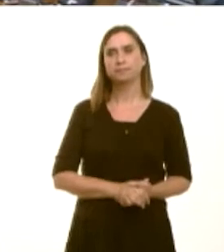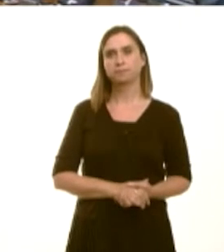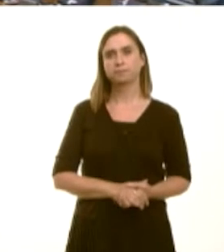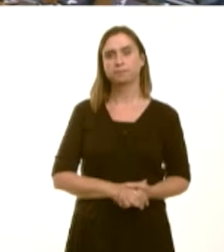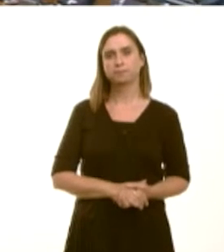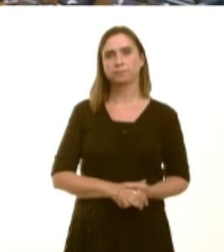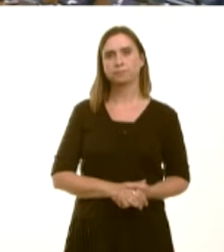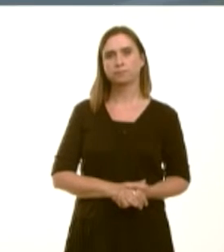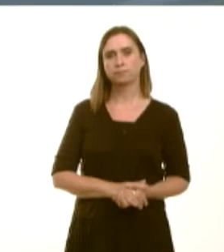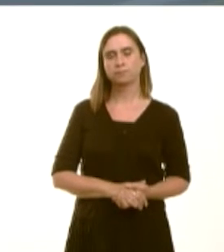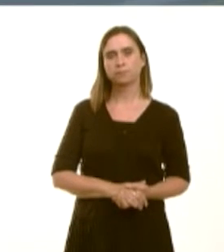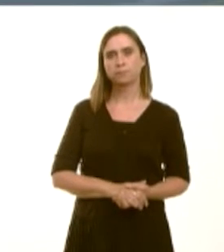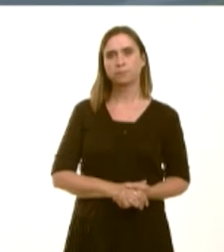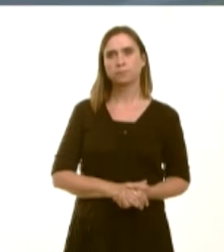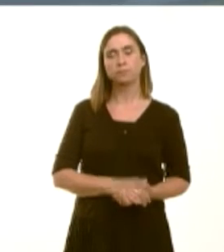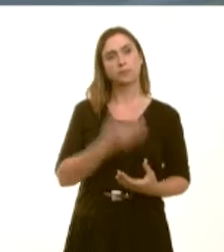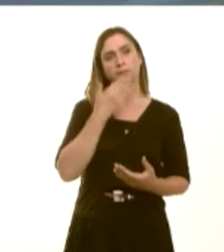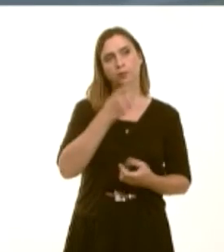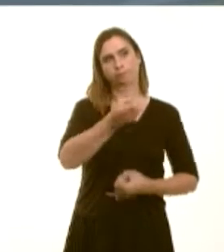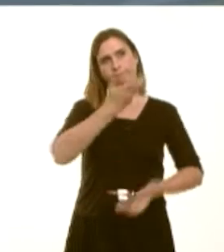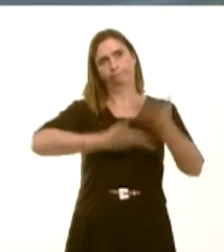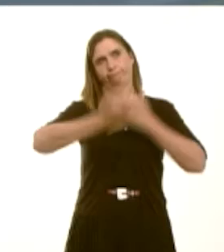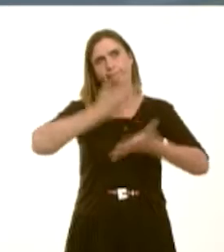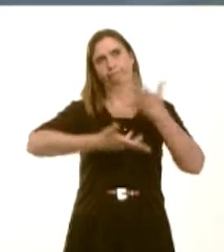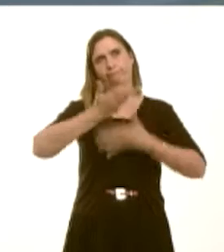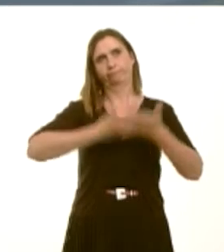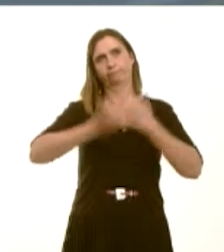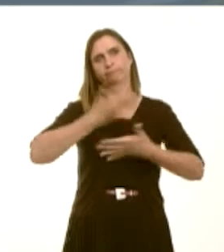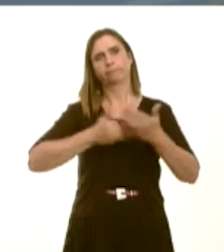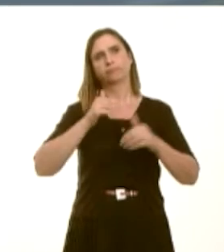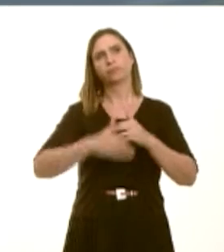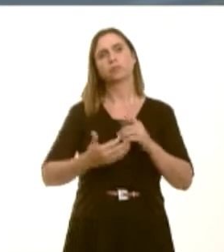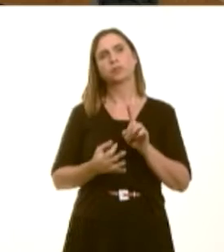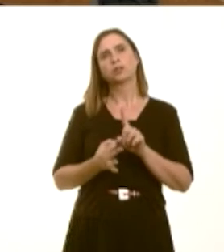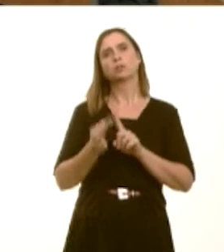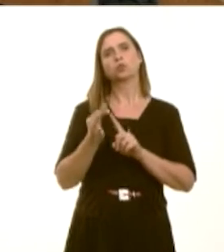Paul Davies: 3. Will the First Minister make a statement on what the Welsh Government is doing to improve the economy of Pembrokeshire?